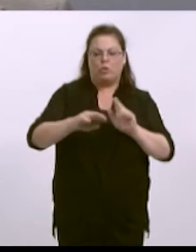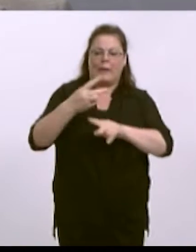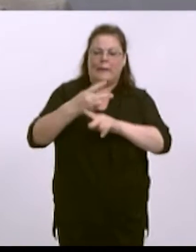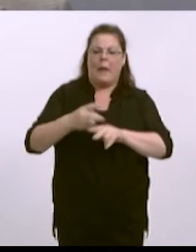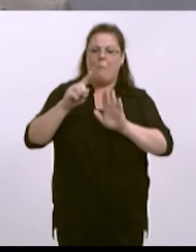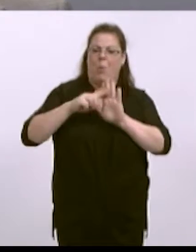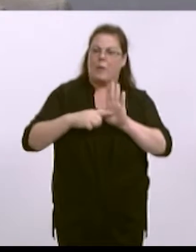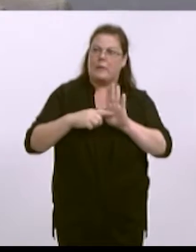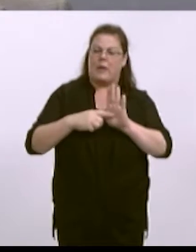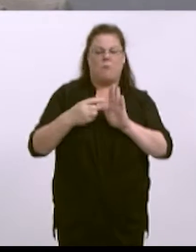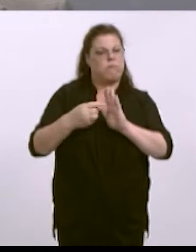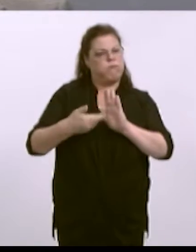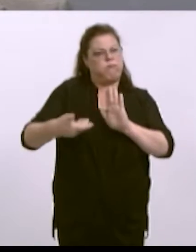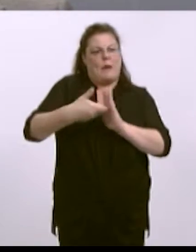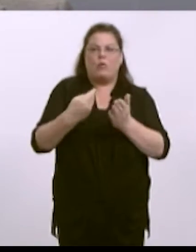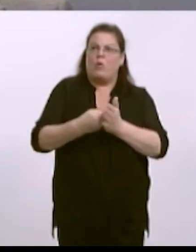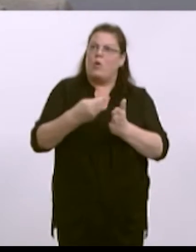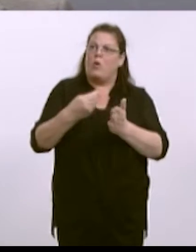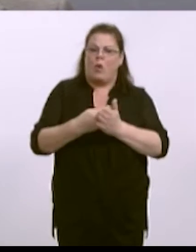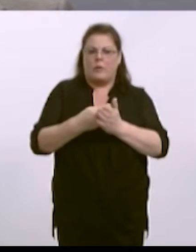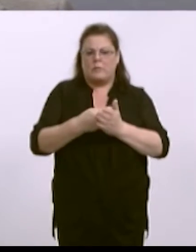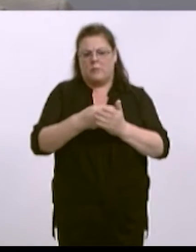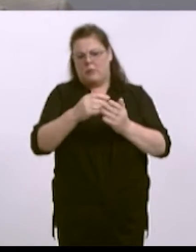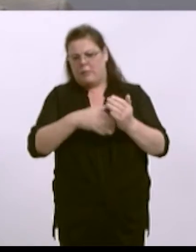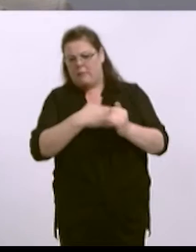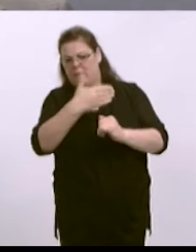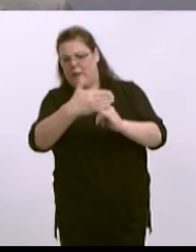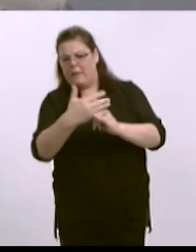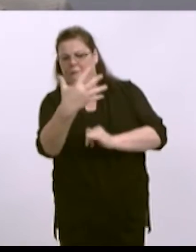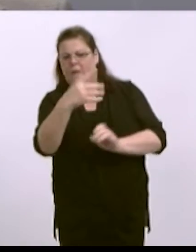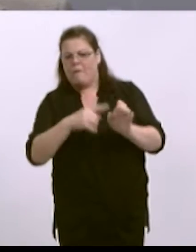up costing the Welsh Government at the end of the five-year Assemblyóa potential deficit